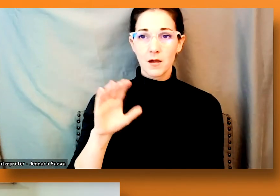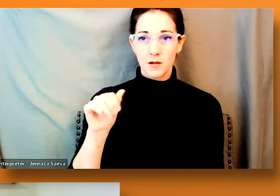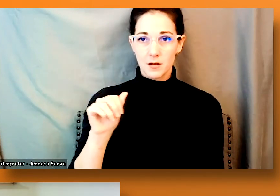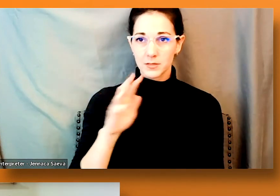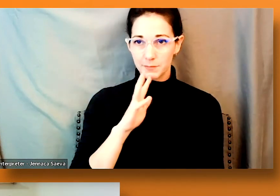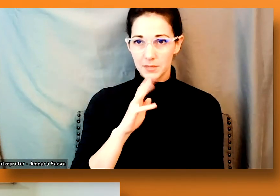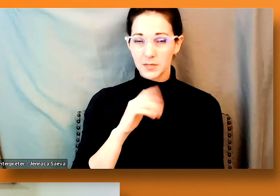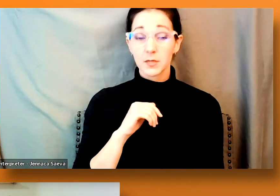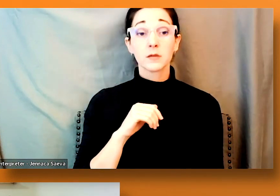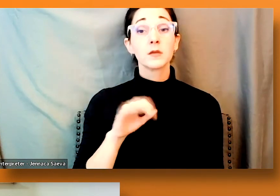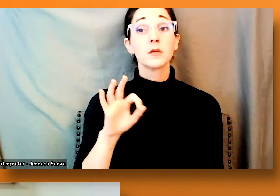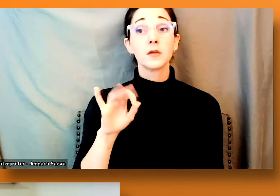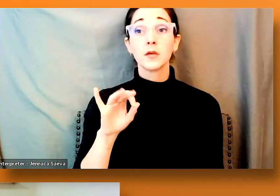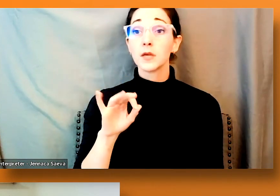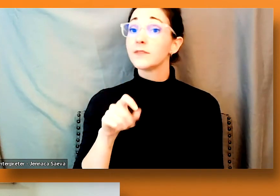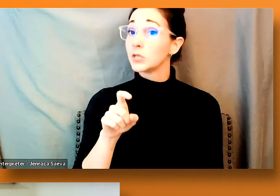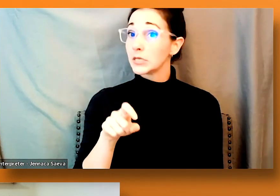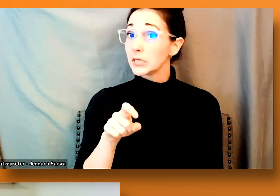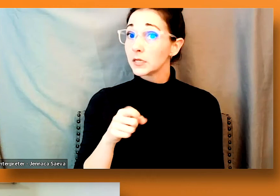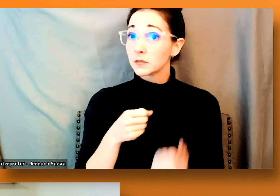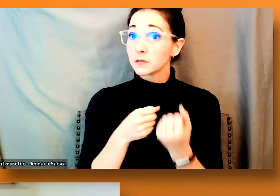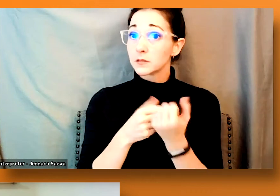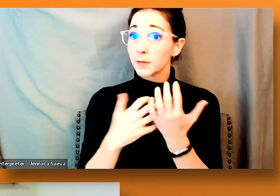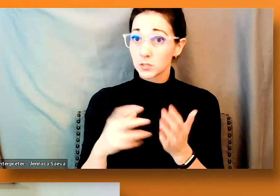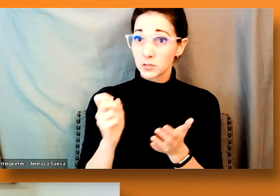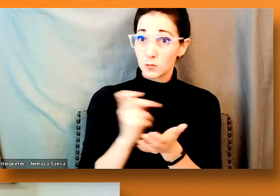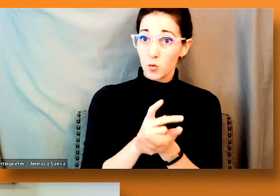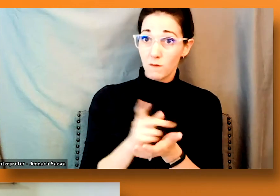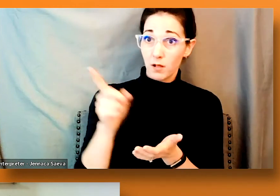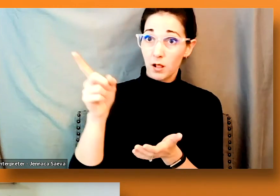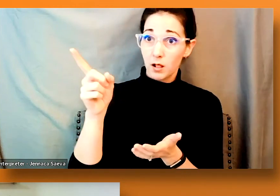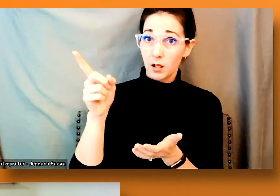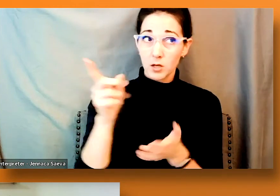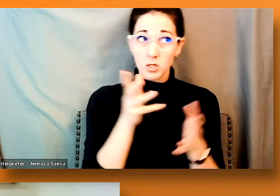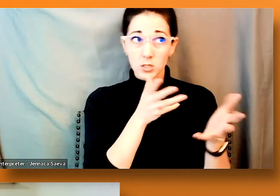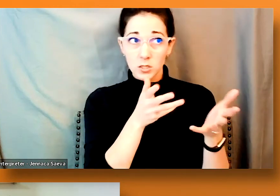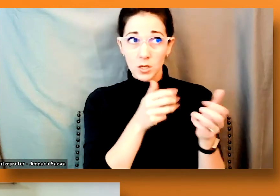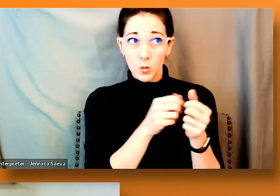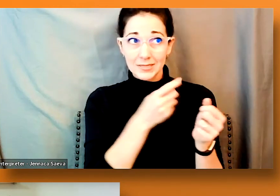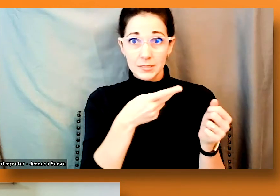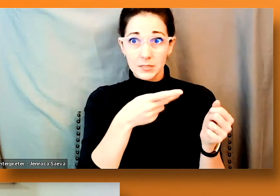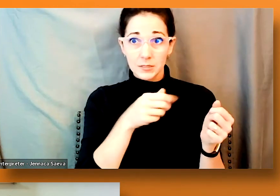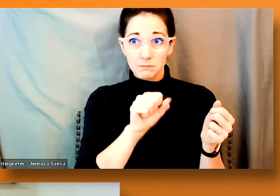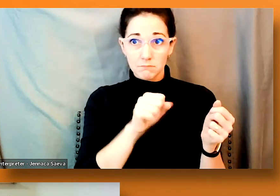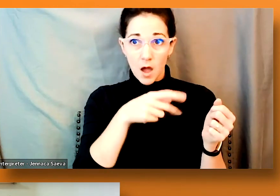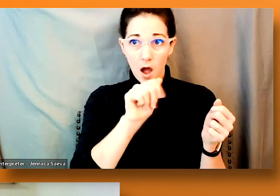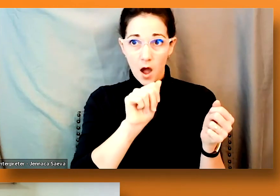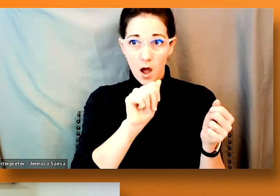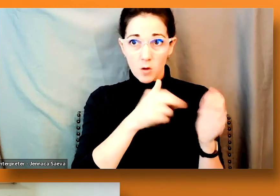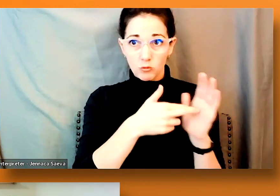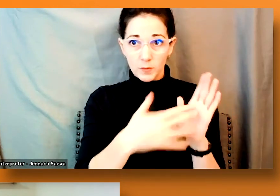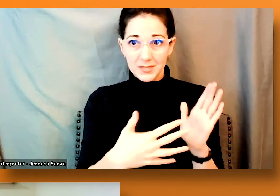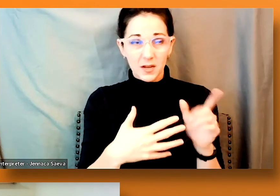If you do need sponsor approval, if you talk to your SPA rep and it does sound like you need sponsor approval,